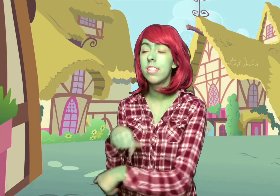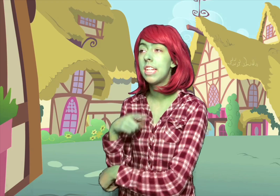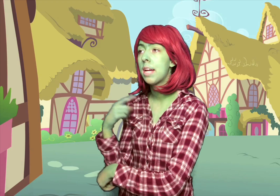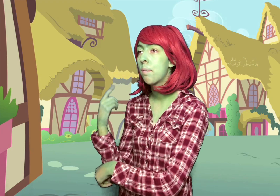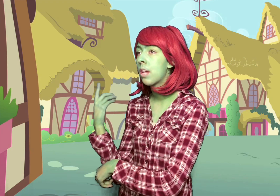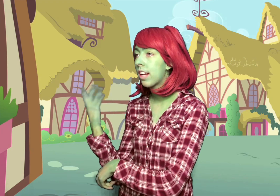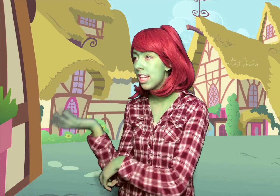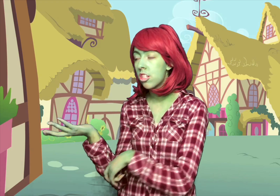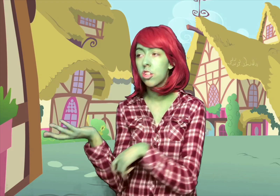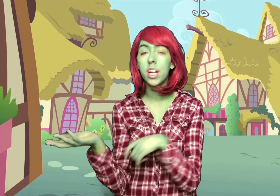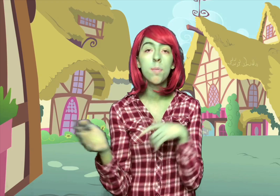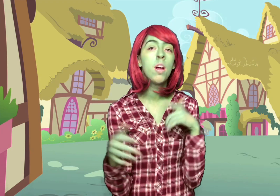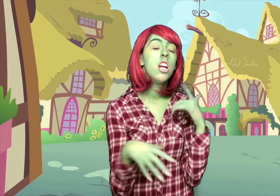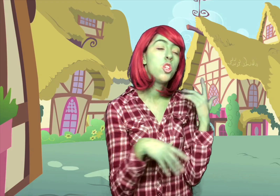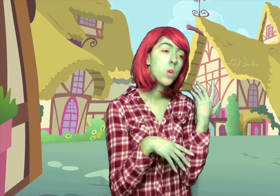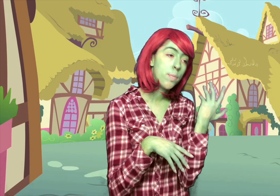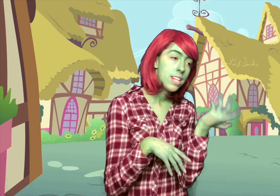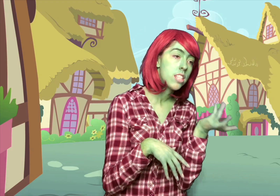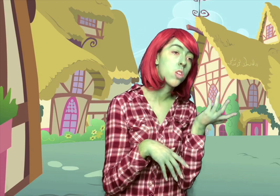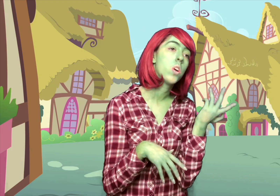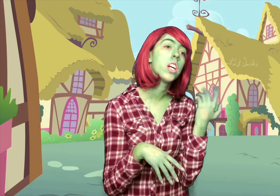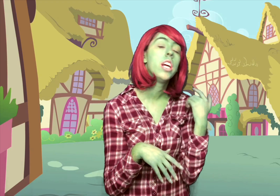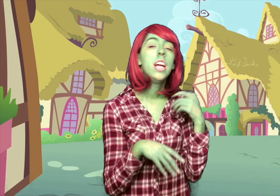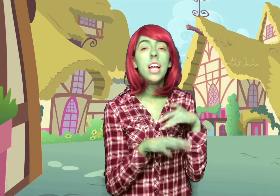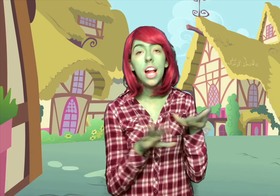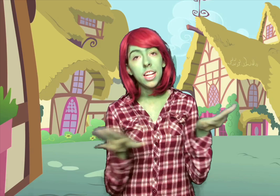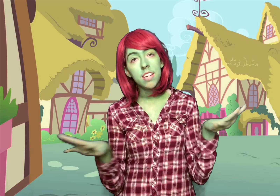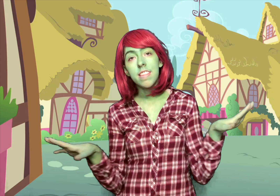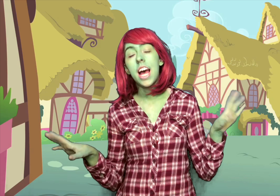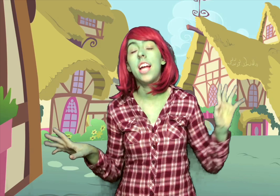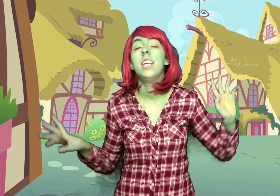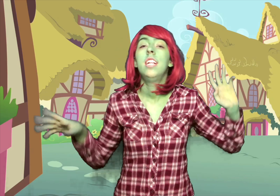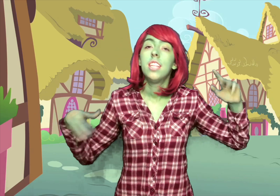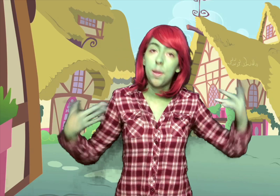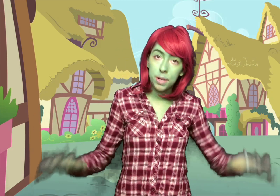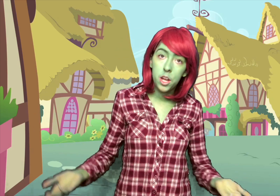dm me on instagram join my discord any of that let me know